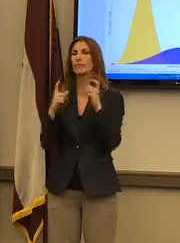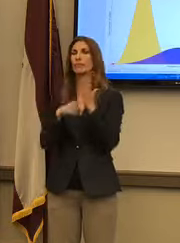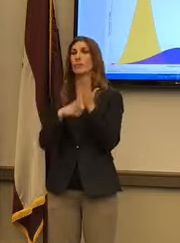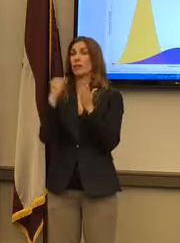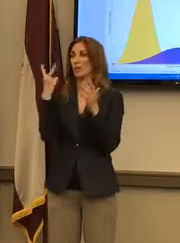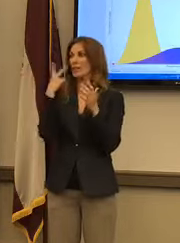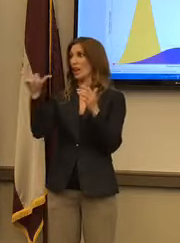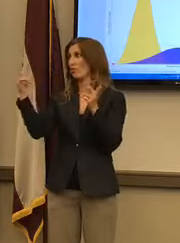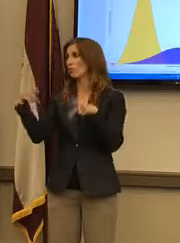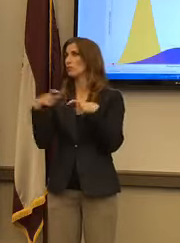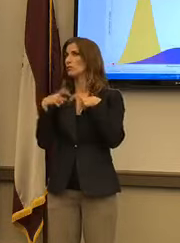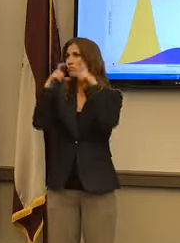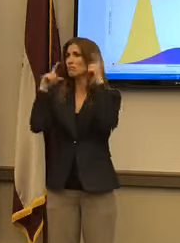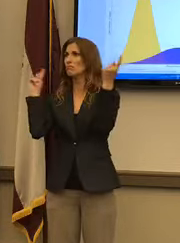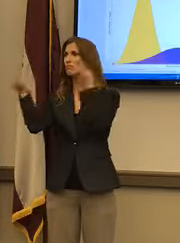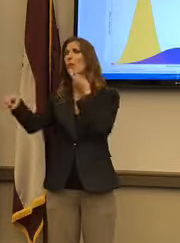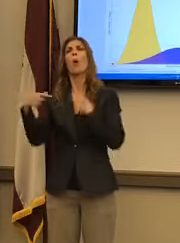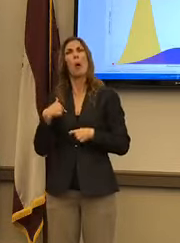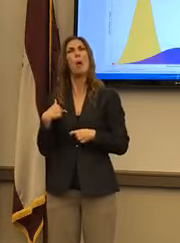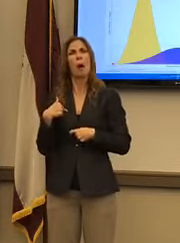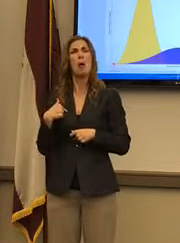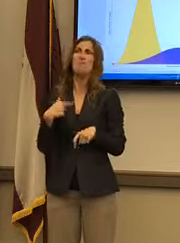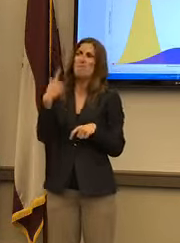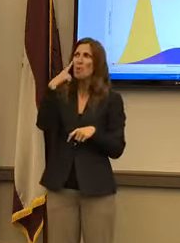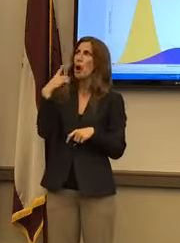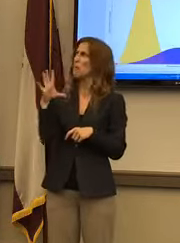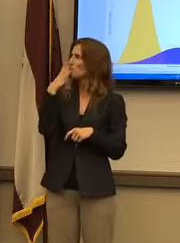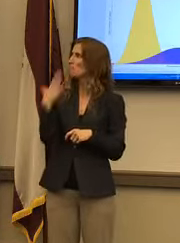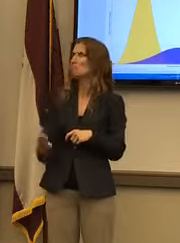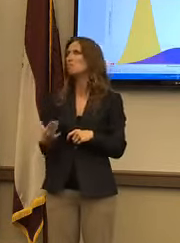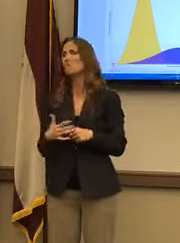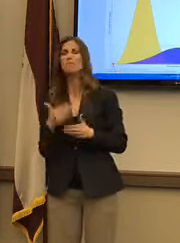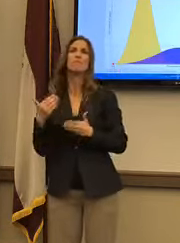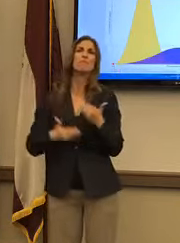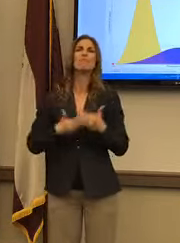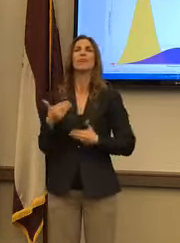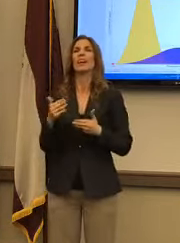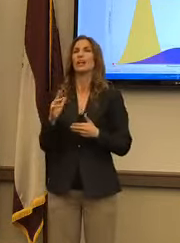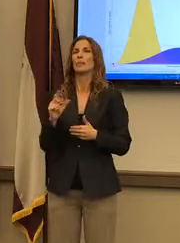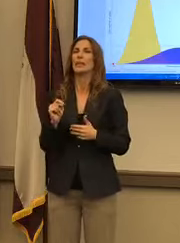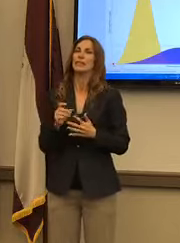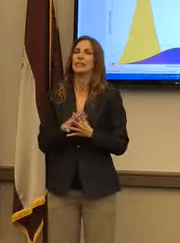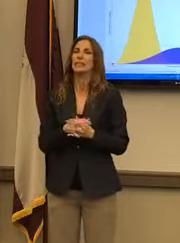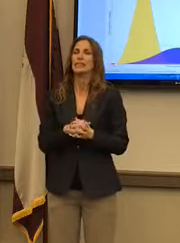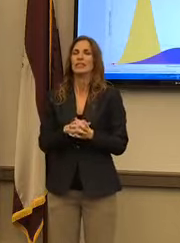other people like I actually was pretty encouraged but we really have to be